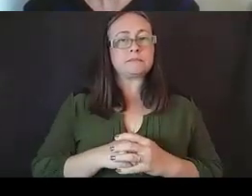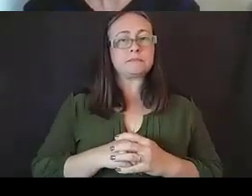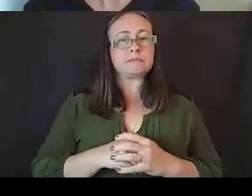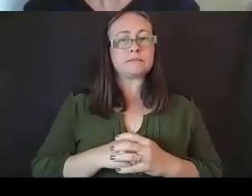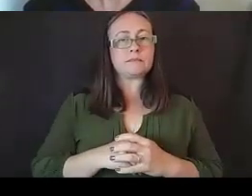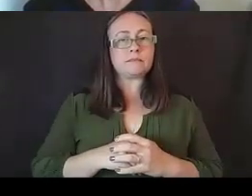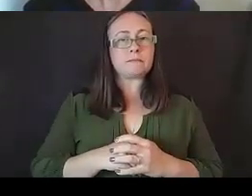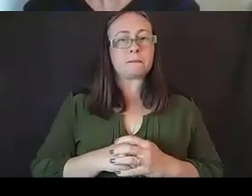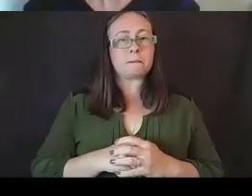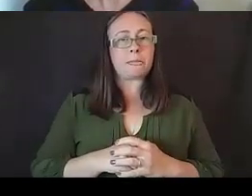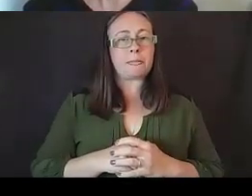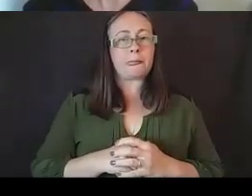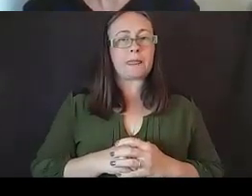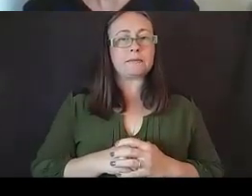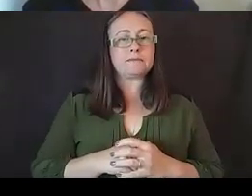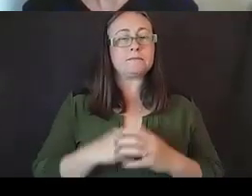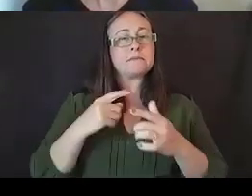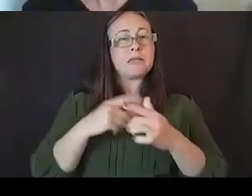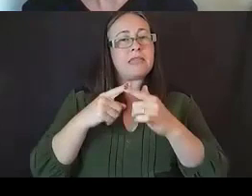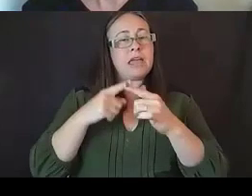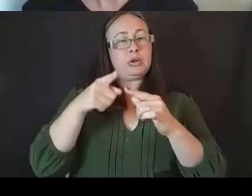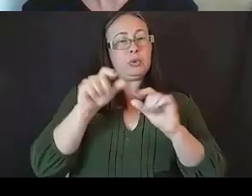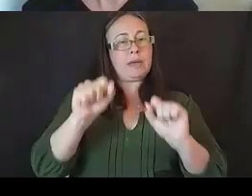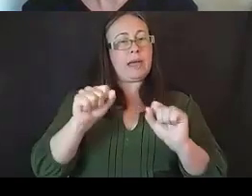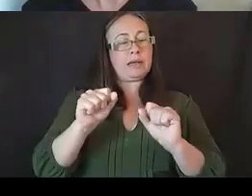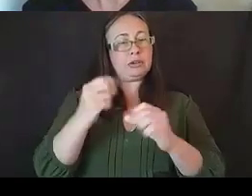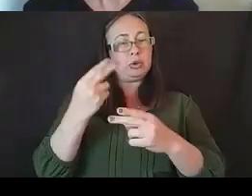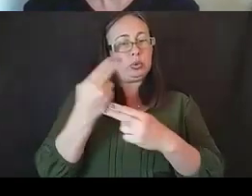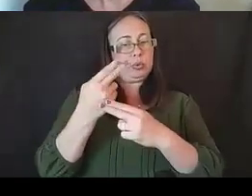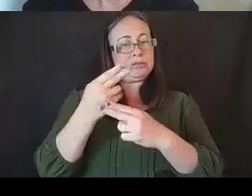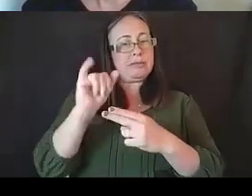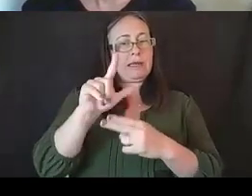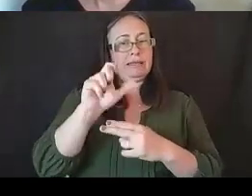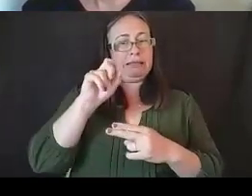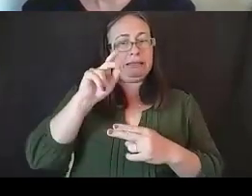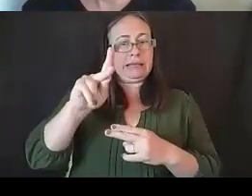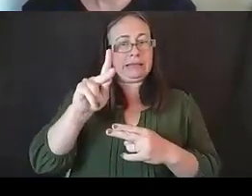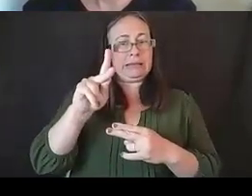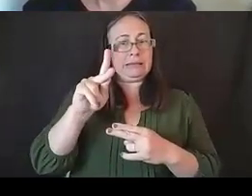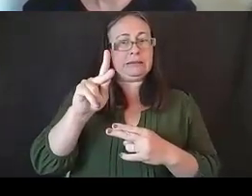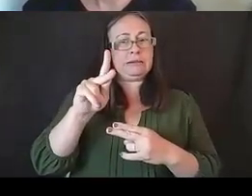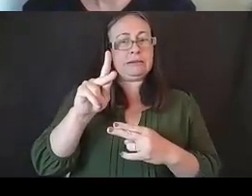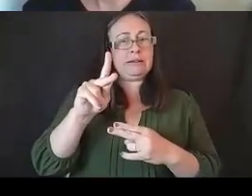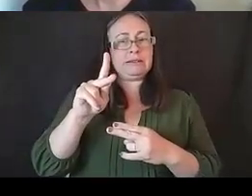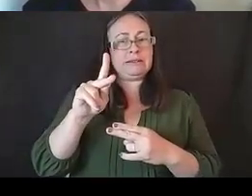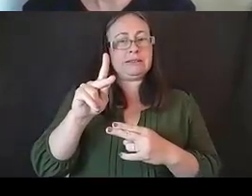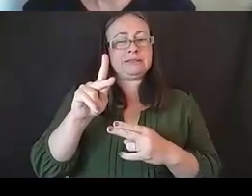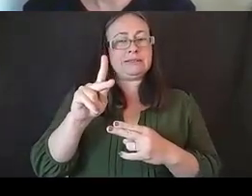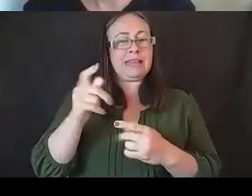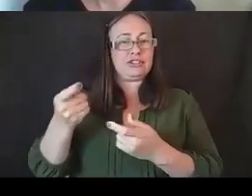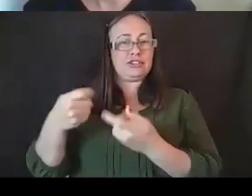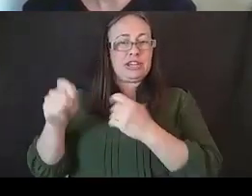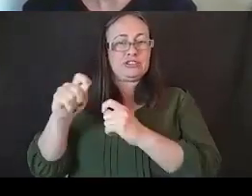and then you can use that link, put it here, and then every time you run that it will run the search again.